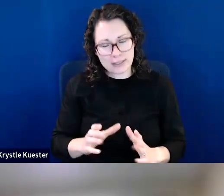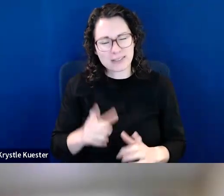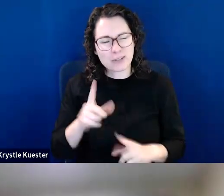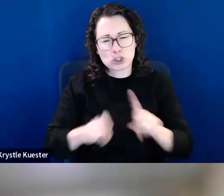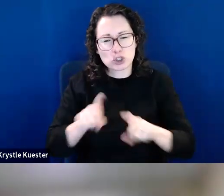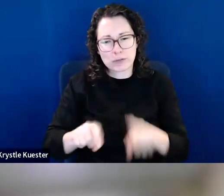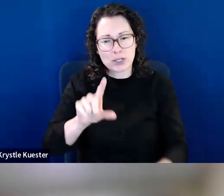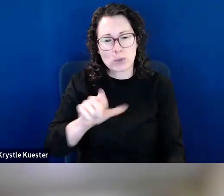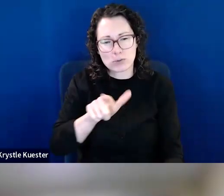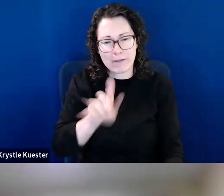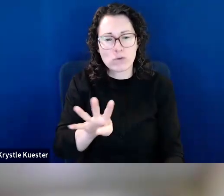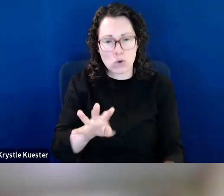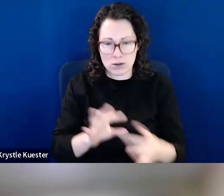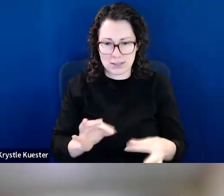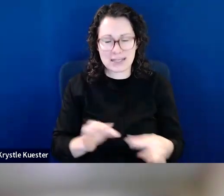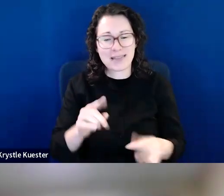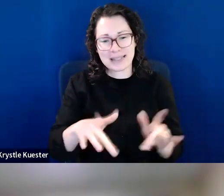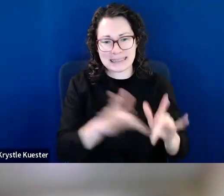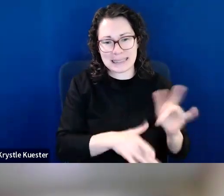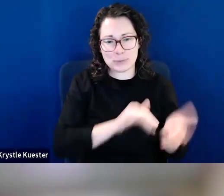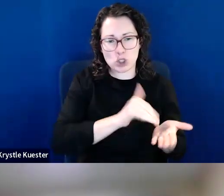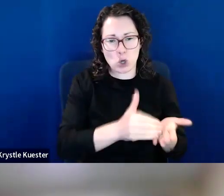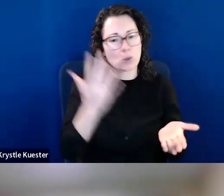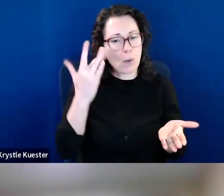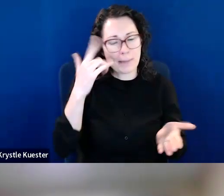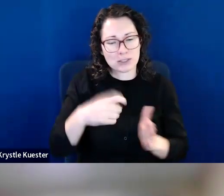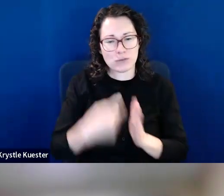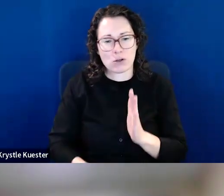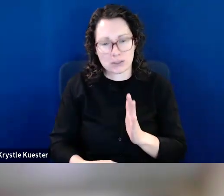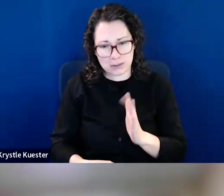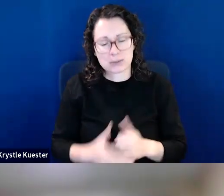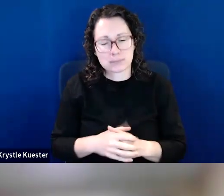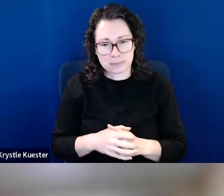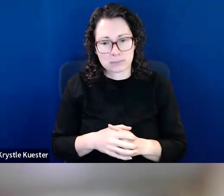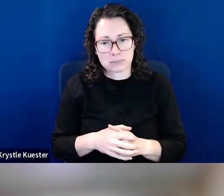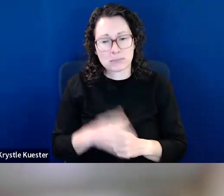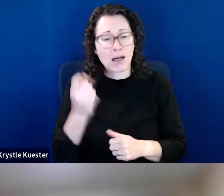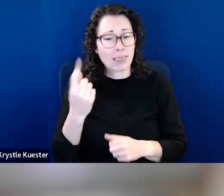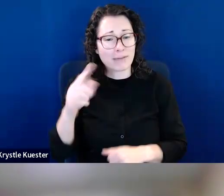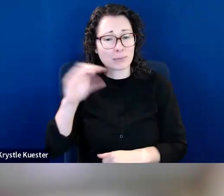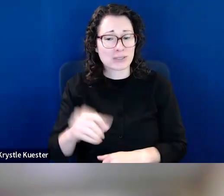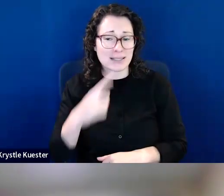2024 said that they had skipped a dose because of the cost. um about 11% said they'd simply not